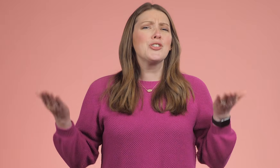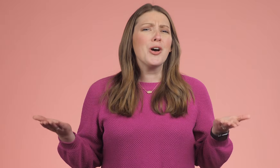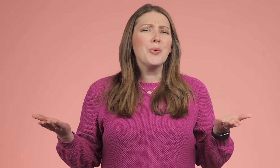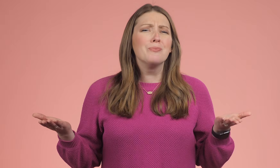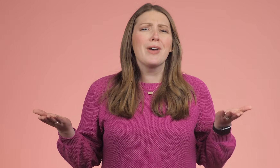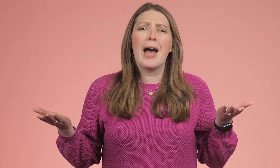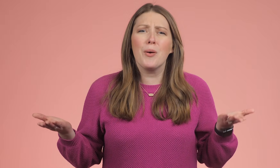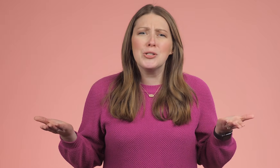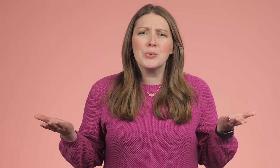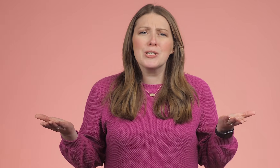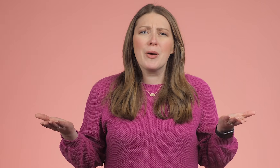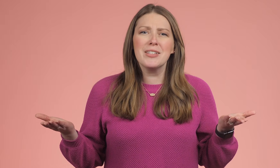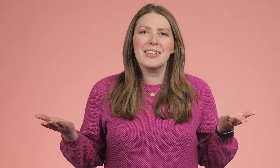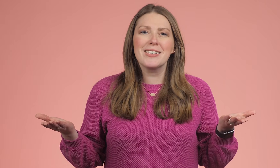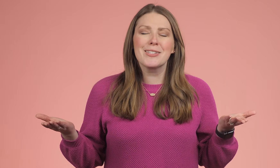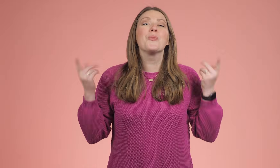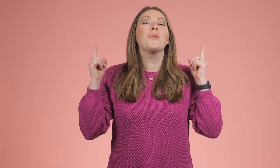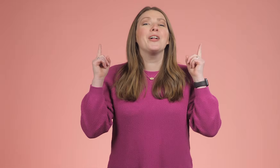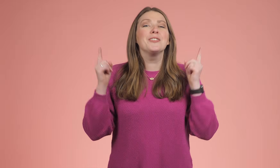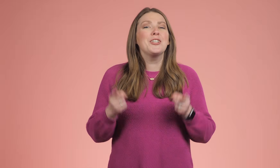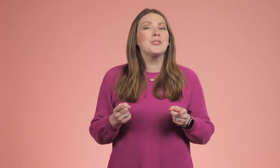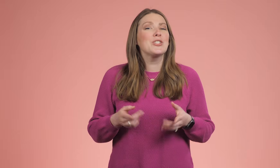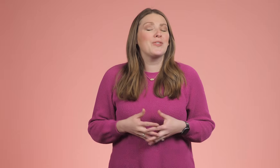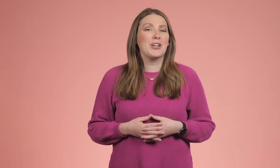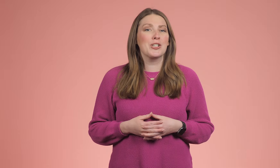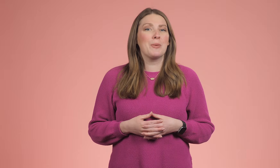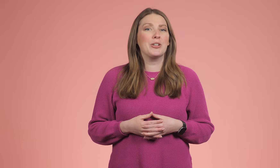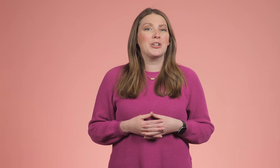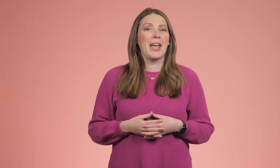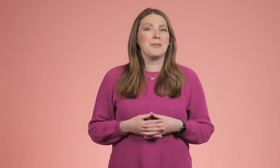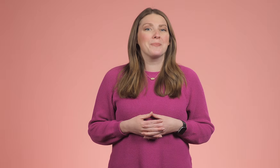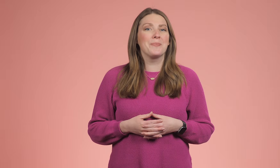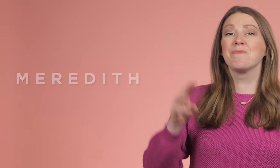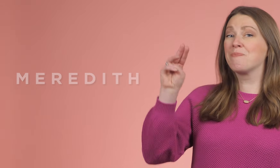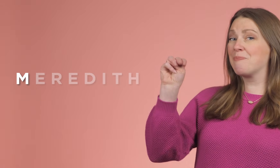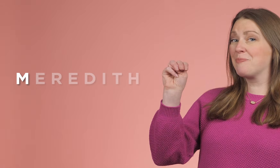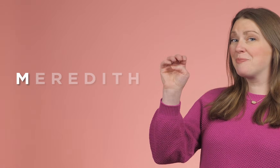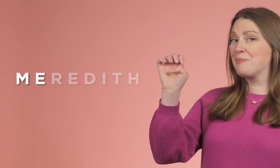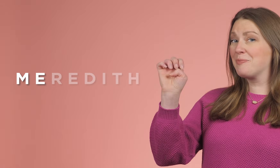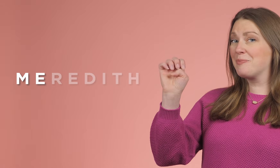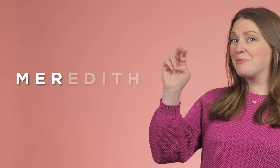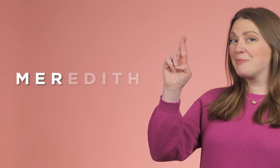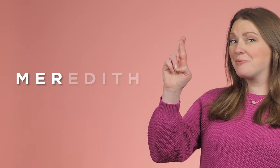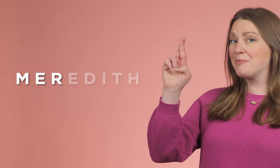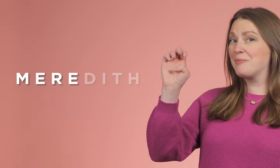So how would you respond to this? Well, you just finger spell your name.